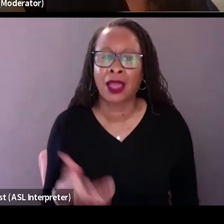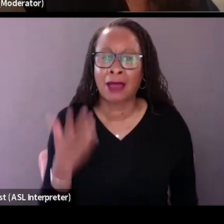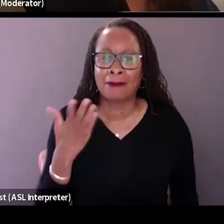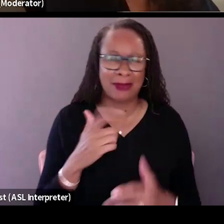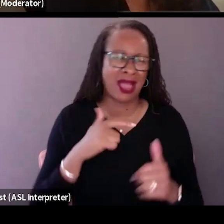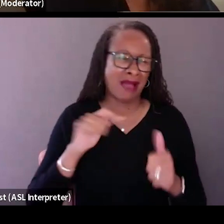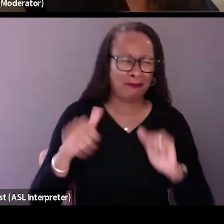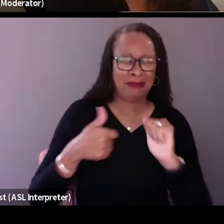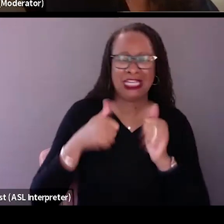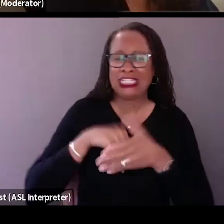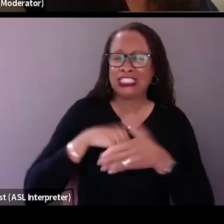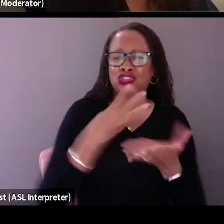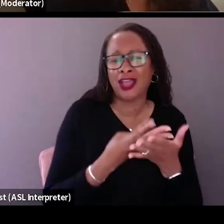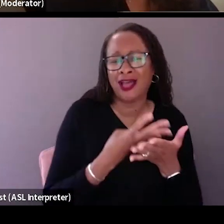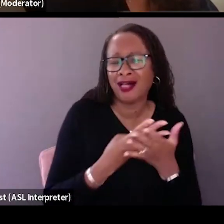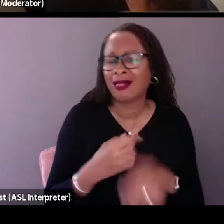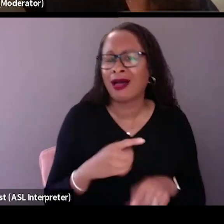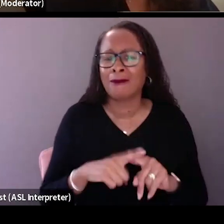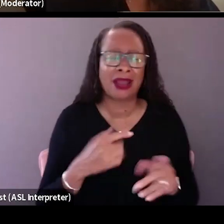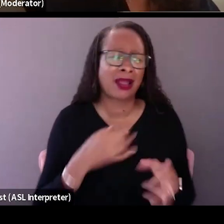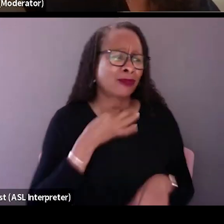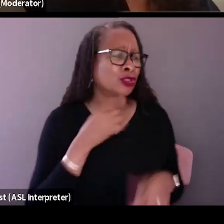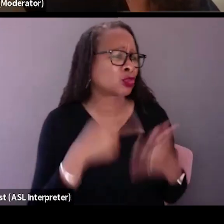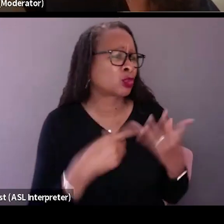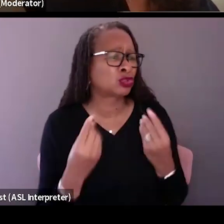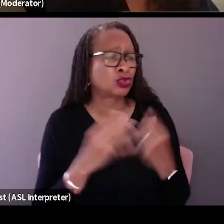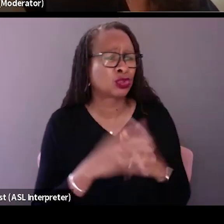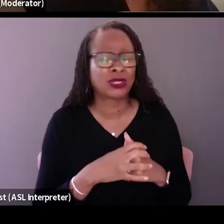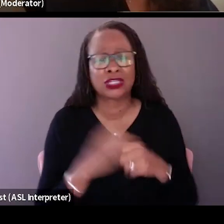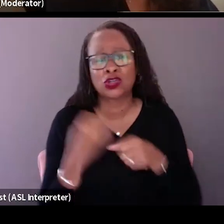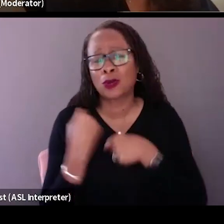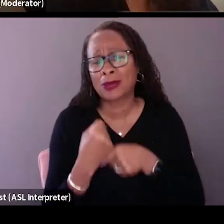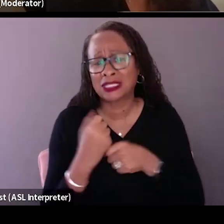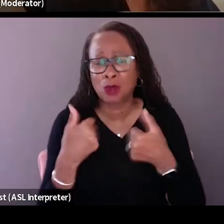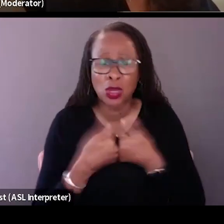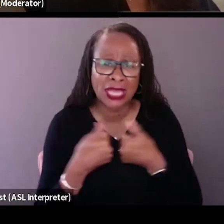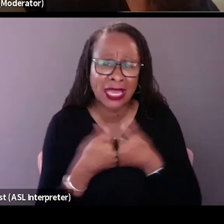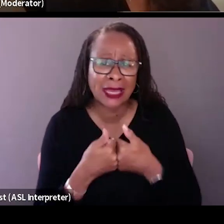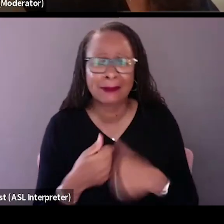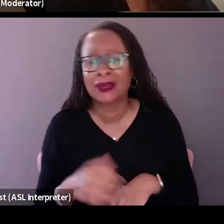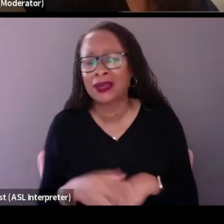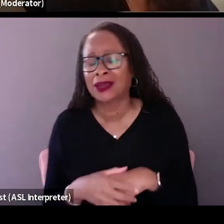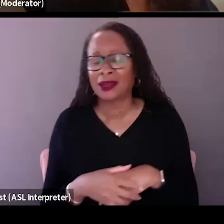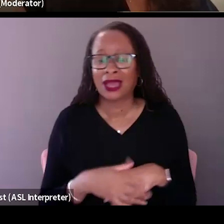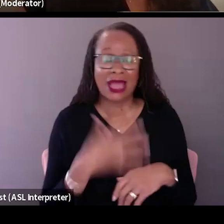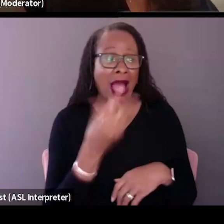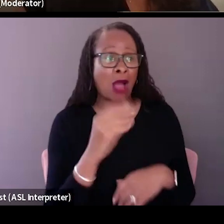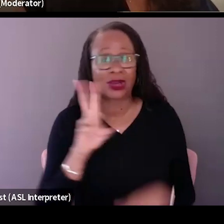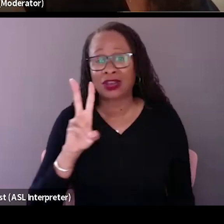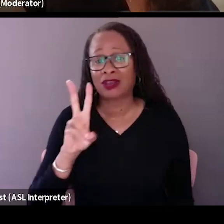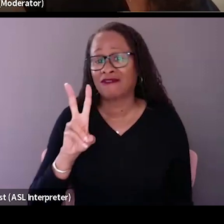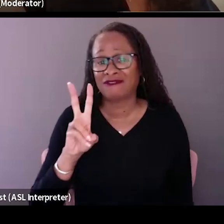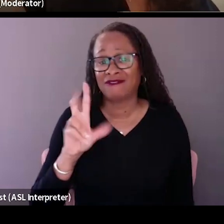but I'm still like wondering what you guys are doing in your baseball games and like out in Vegas, like people took pictures of you,